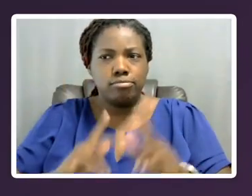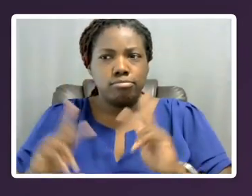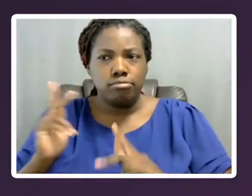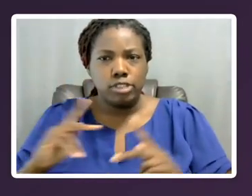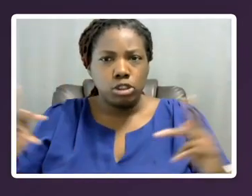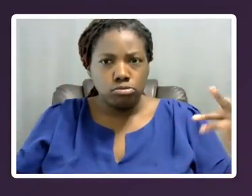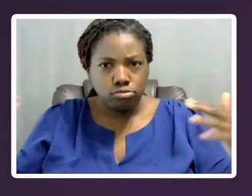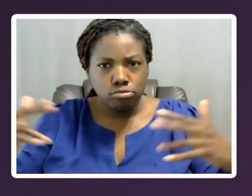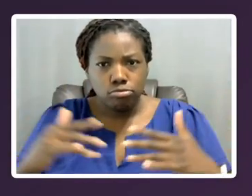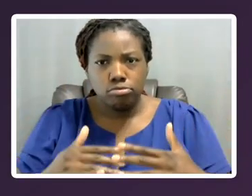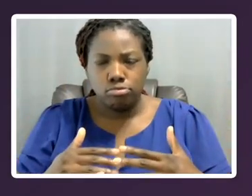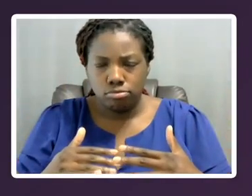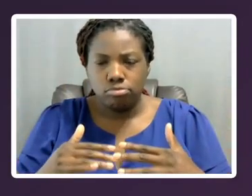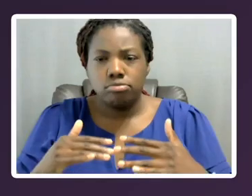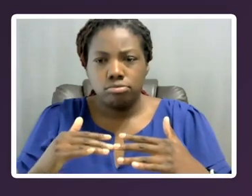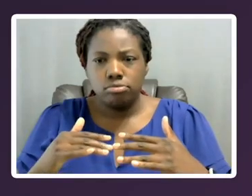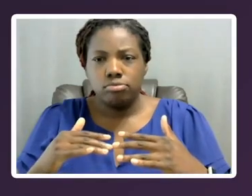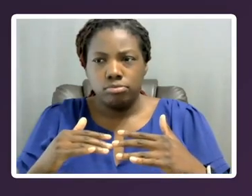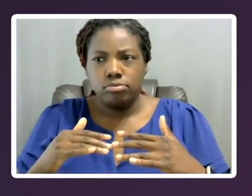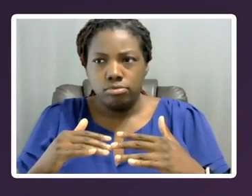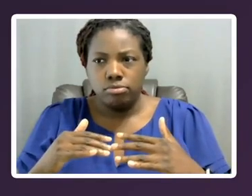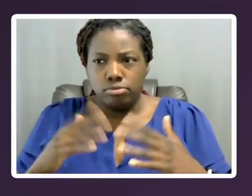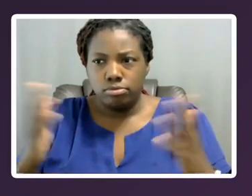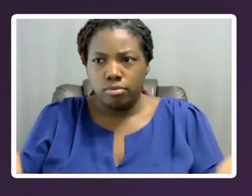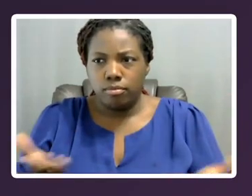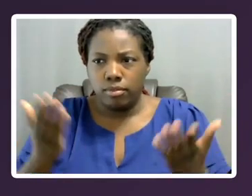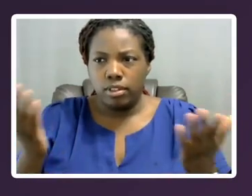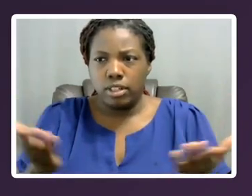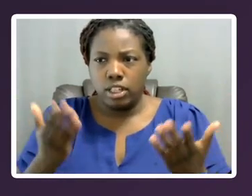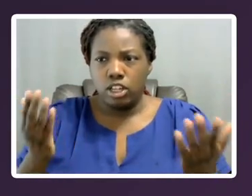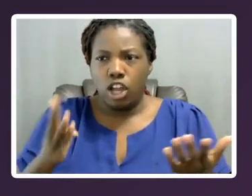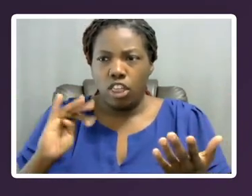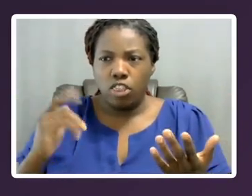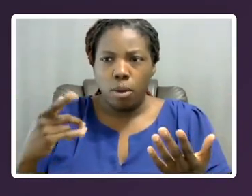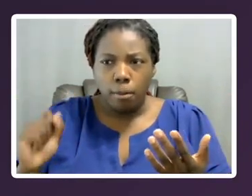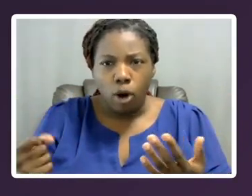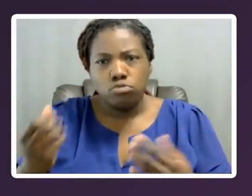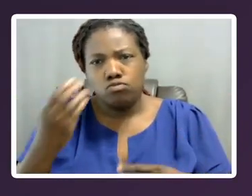know -- used to be out here in the cranberry bogs, feasting and harvesting, but sometimes